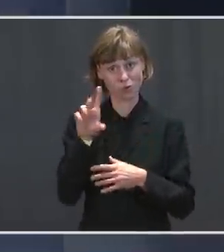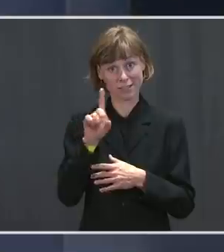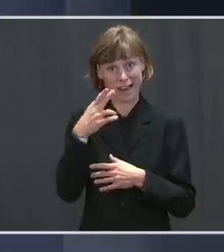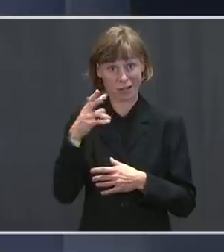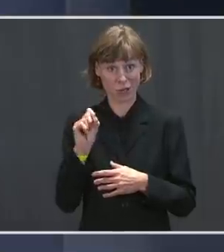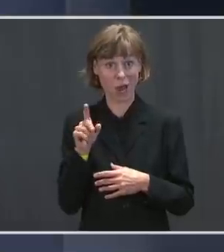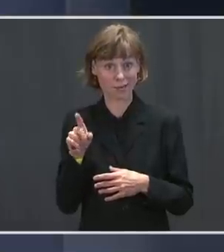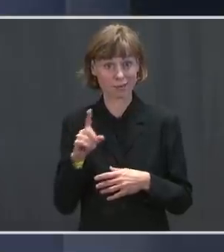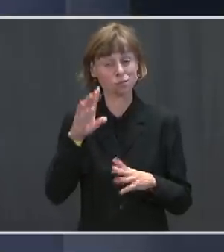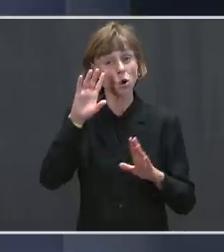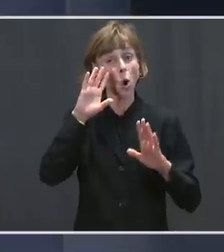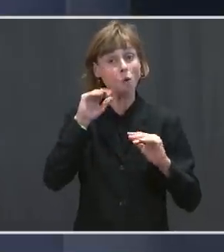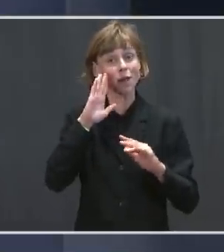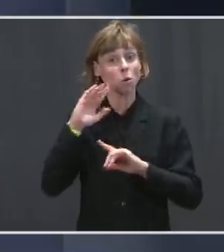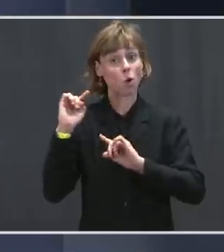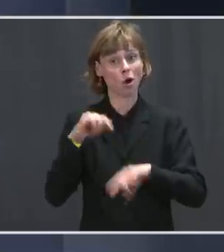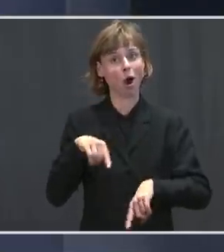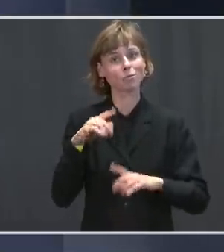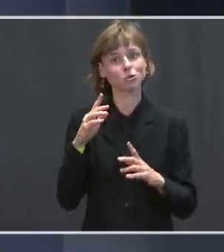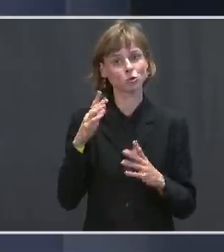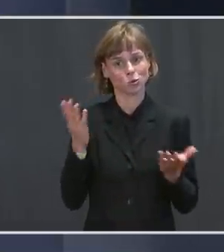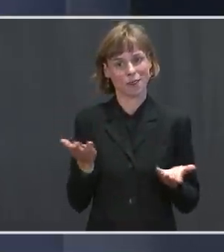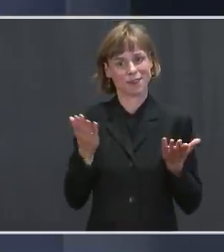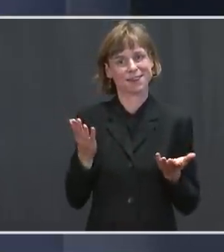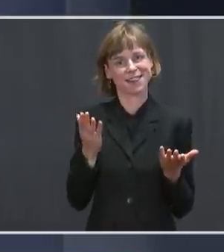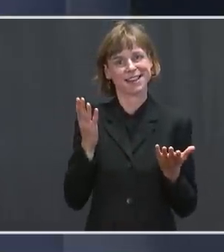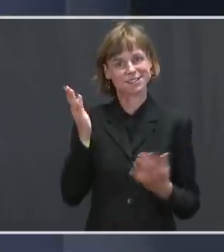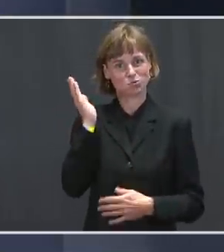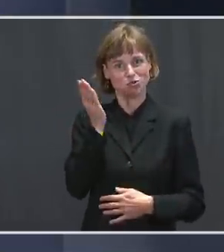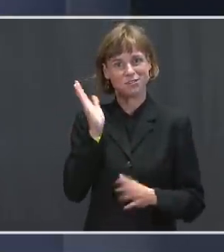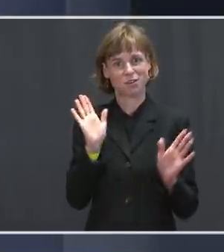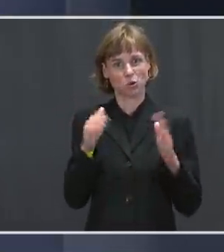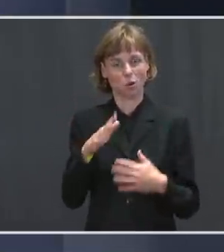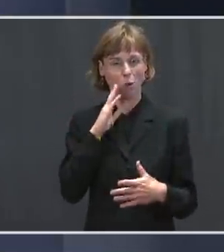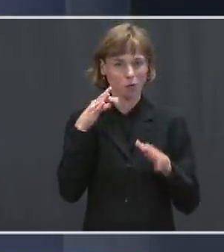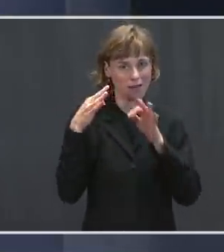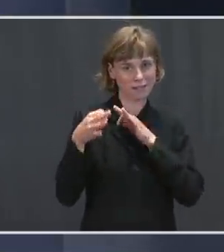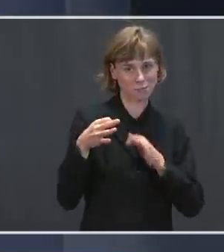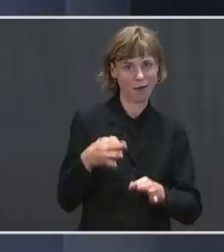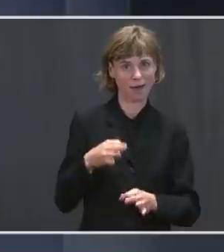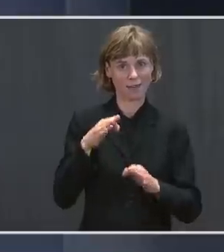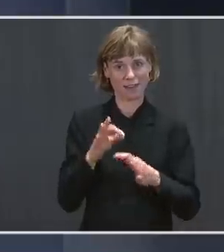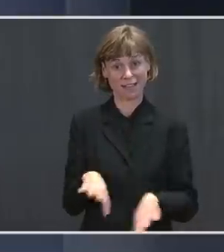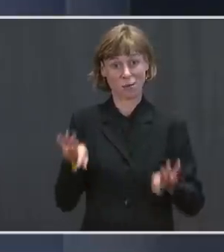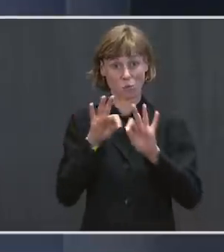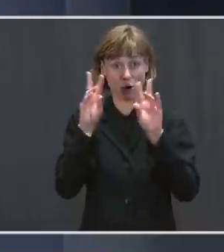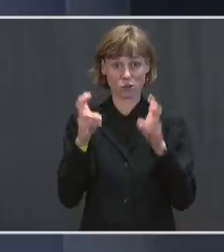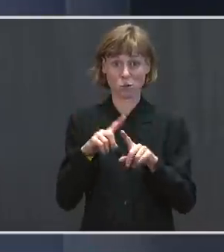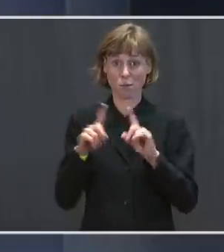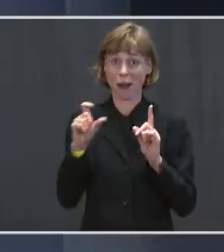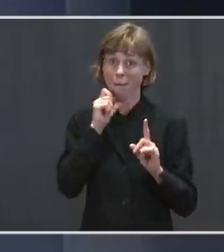Hopefully, he'll come to this briefing room and talk more about these very important issues, but we're not going to get ahead of his decision-making process.